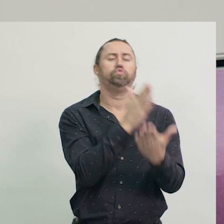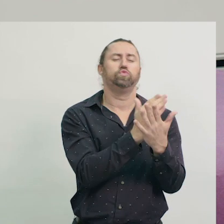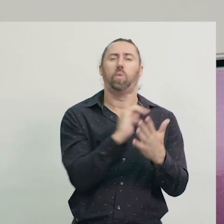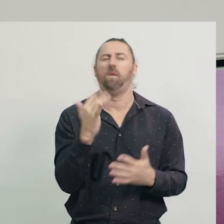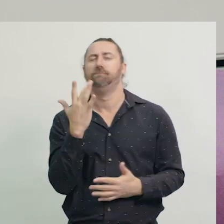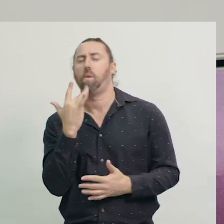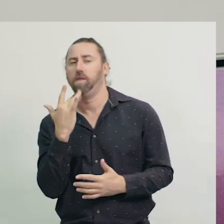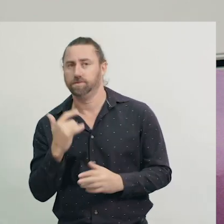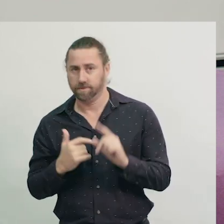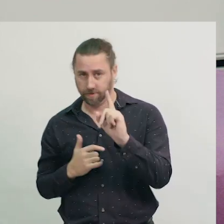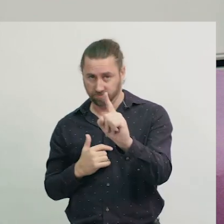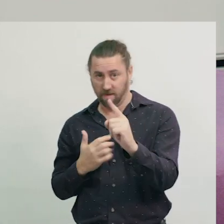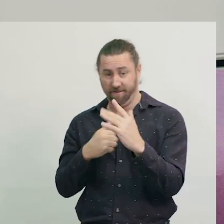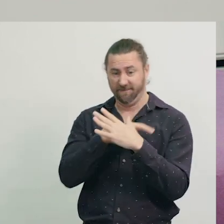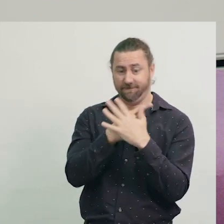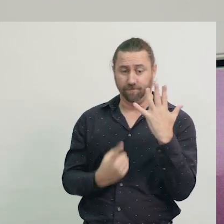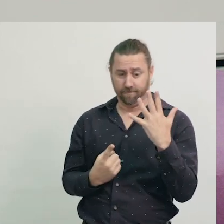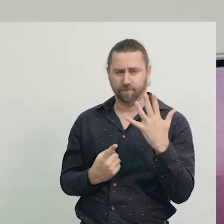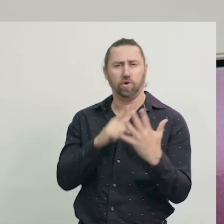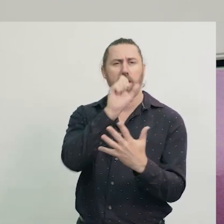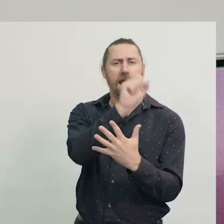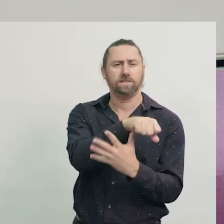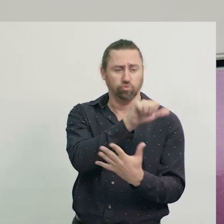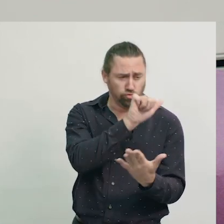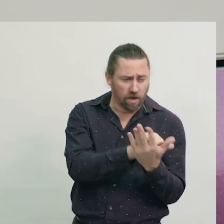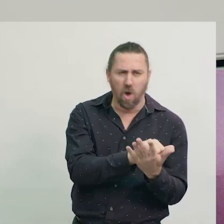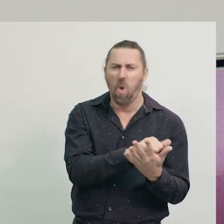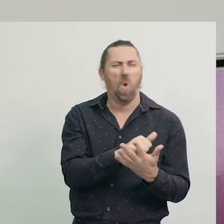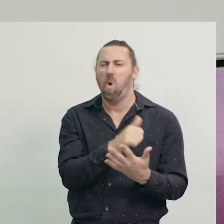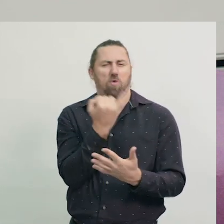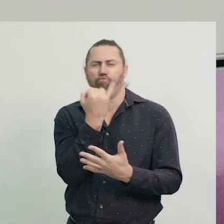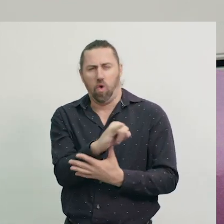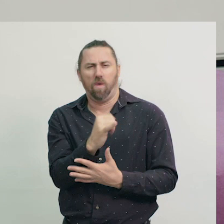For each of the following five statements, call out if you think it’s true or false.